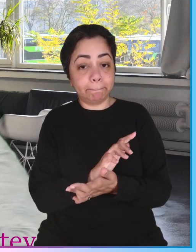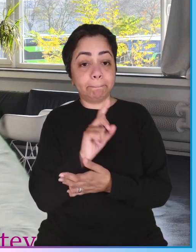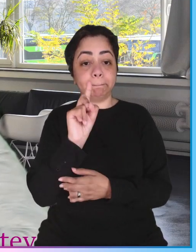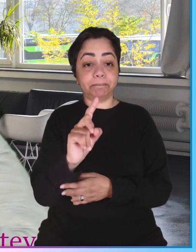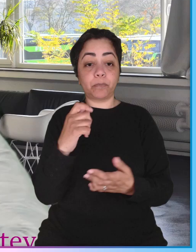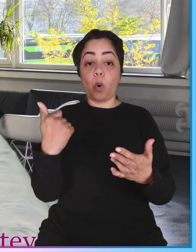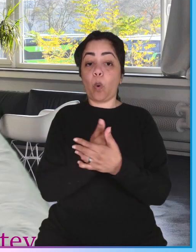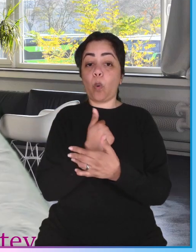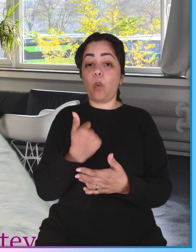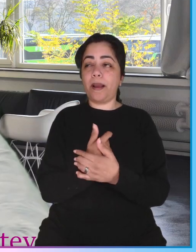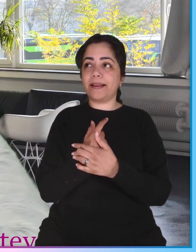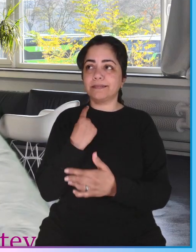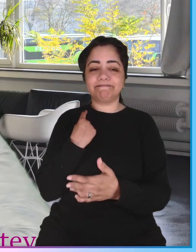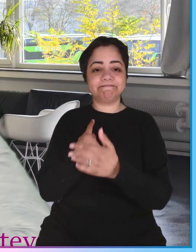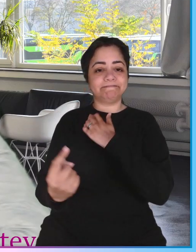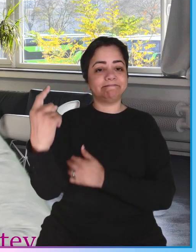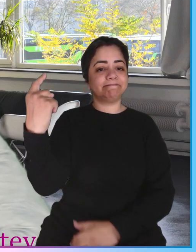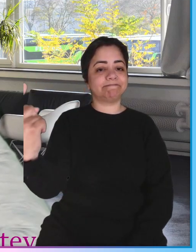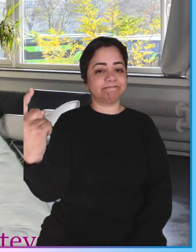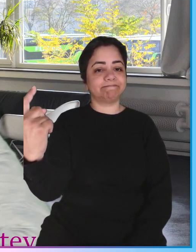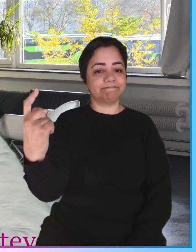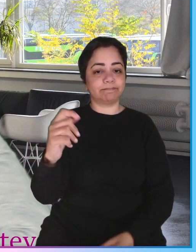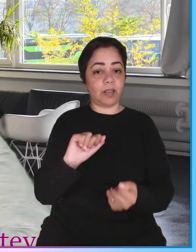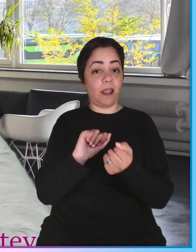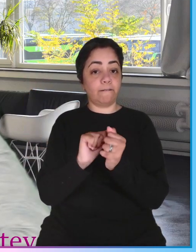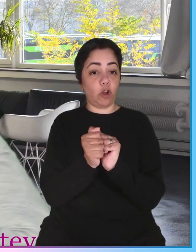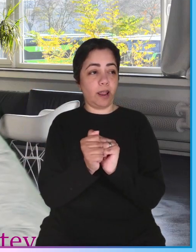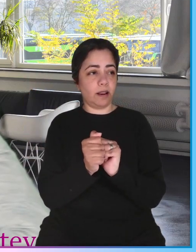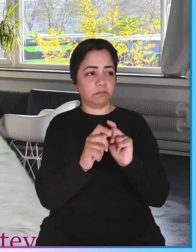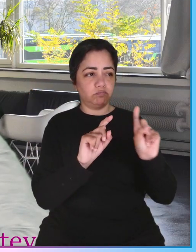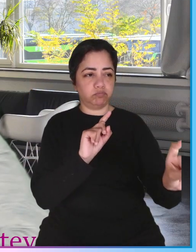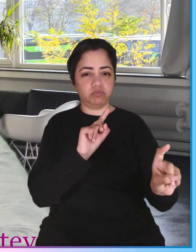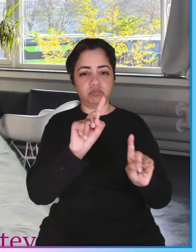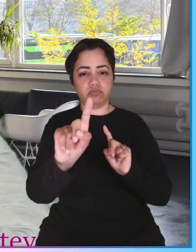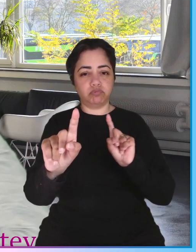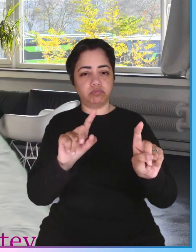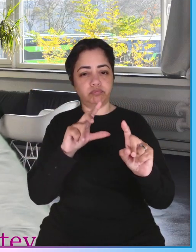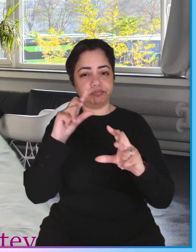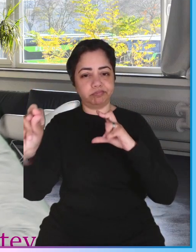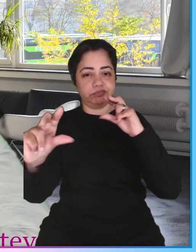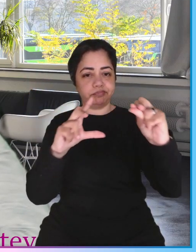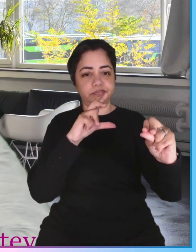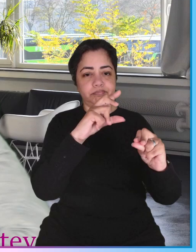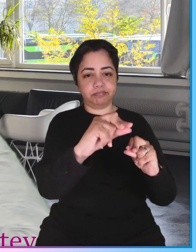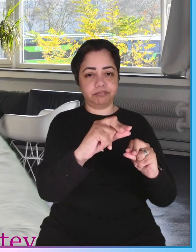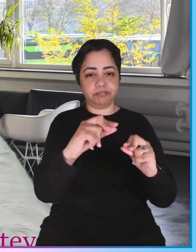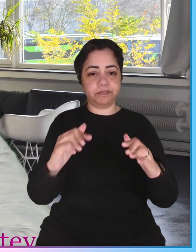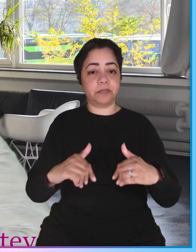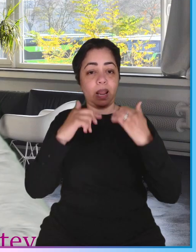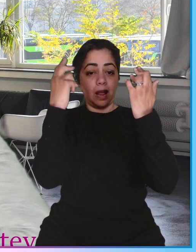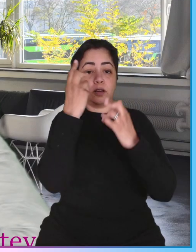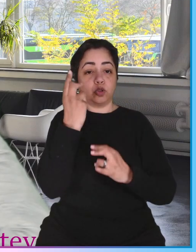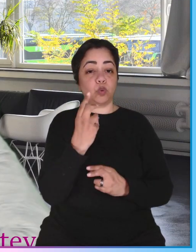and my friends were kind of going in the opposite direction. In highschool they stopped wanting to go play games, and wanted to go to the world